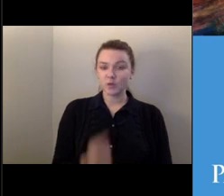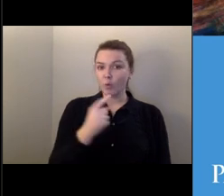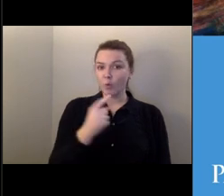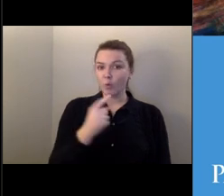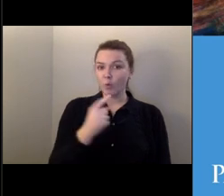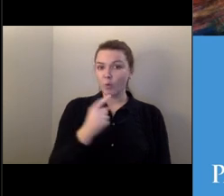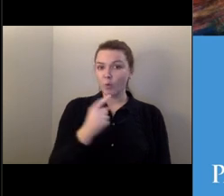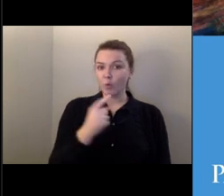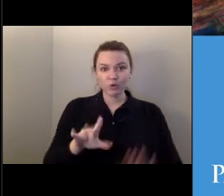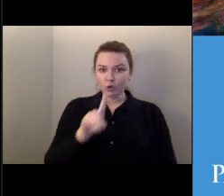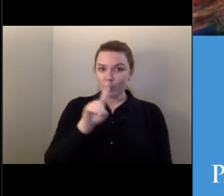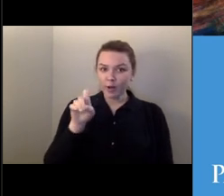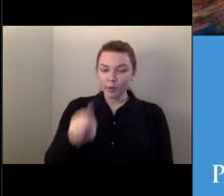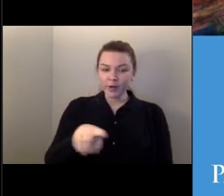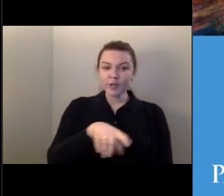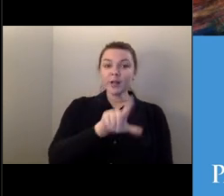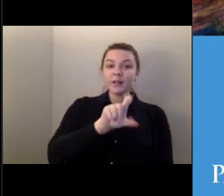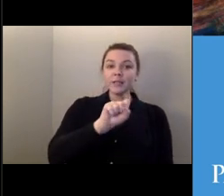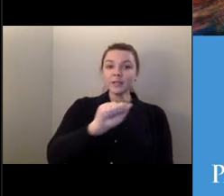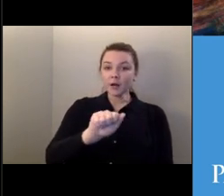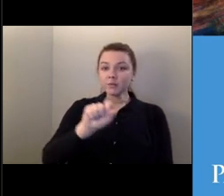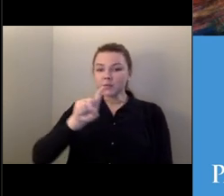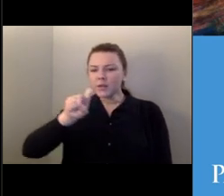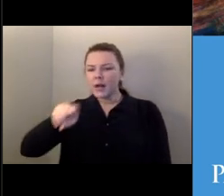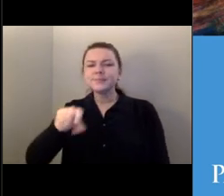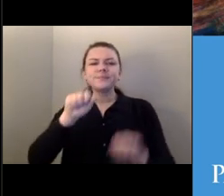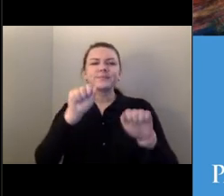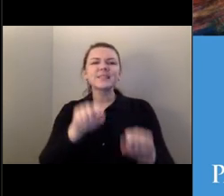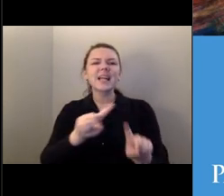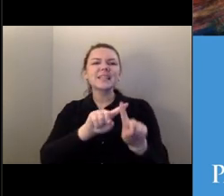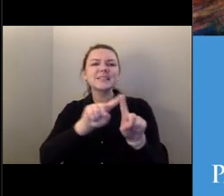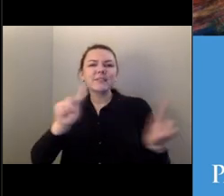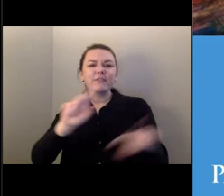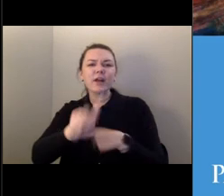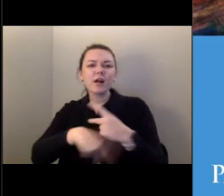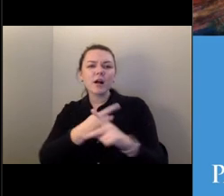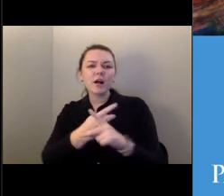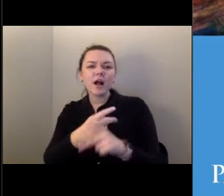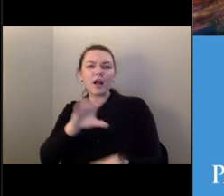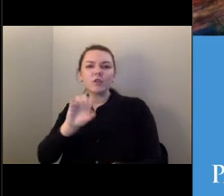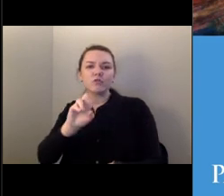Liza asked, "Can a different coral species grow on the skeleton of another?"